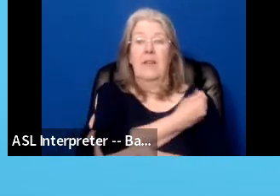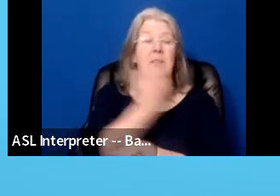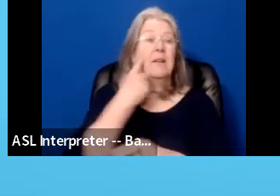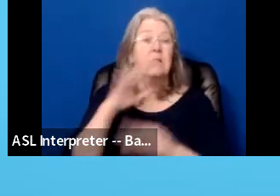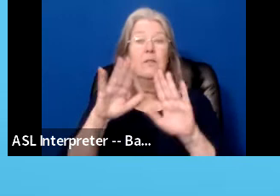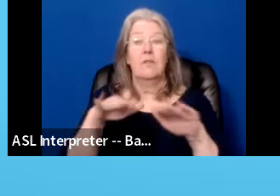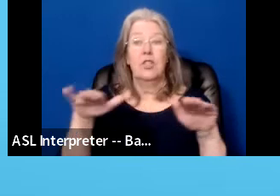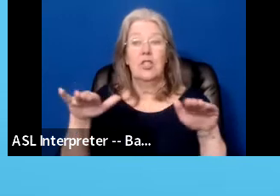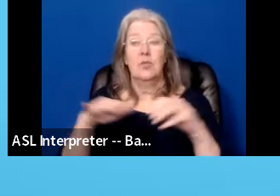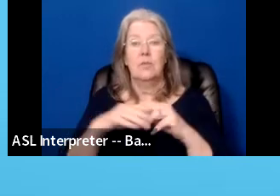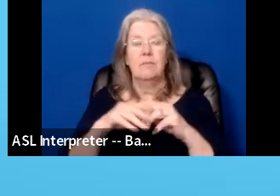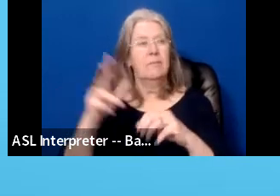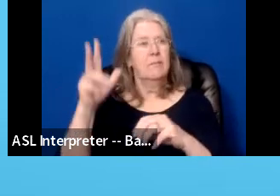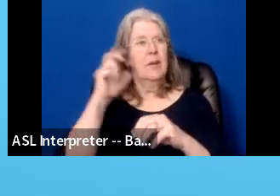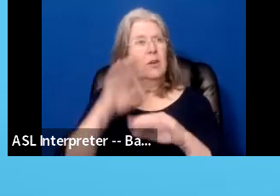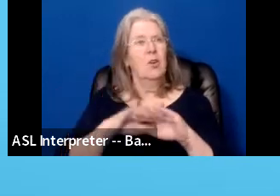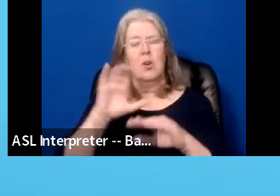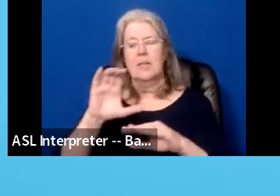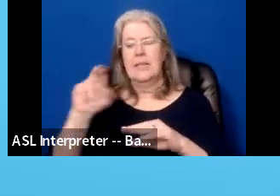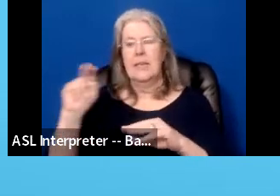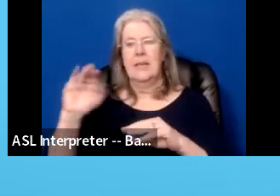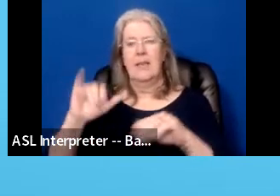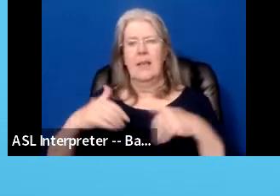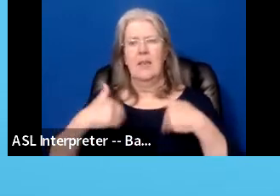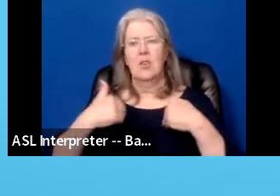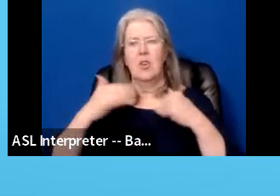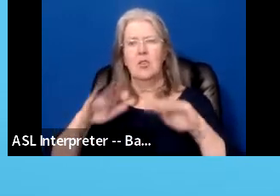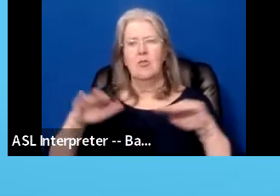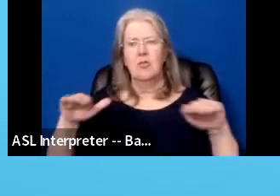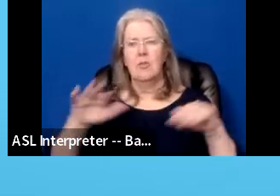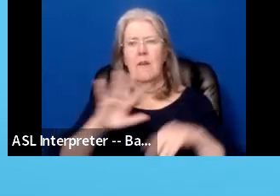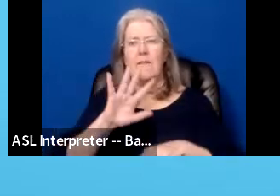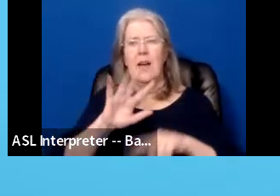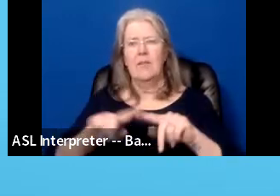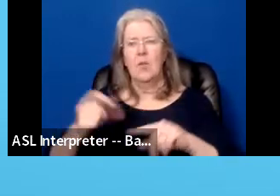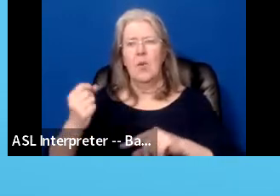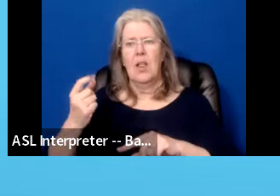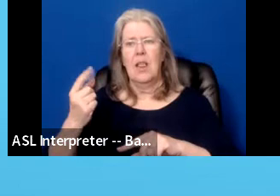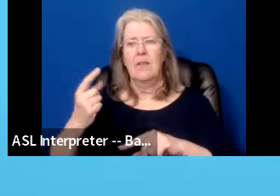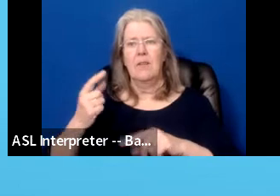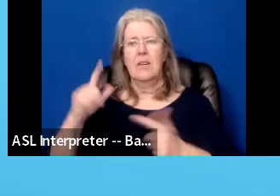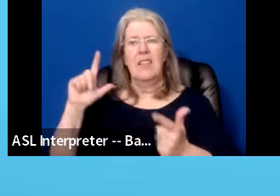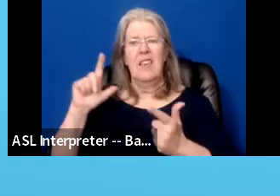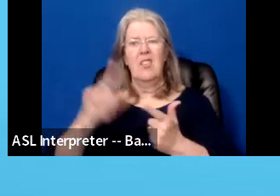I heard on CNN that young children five to 11 are the least vaccinated. Is that true? And